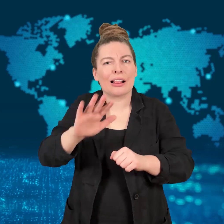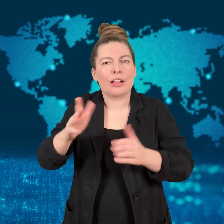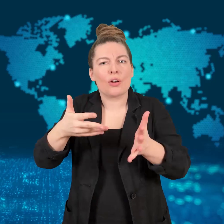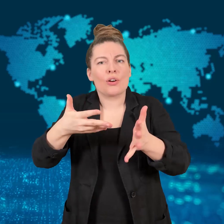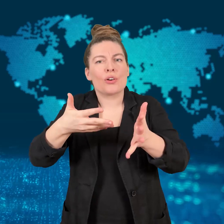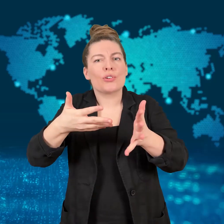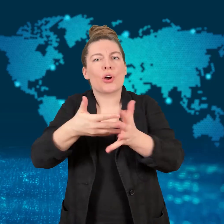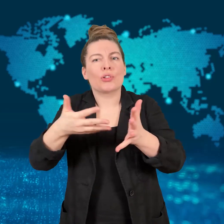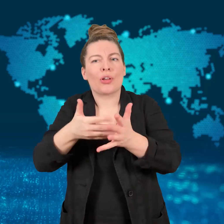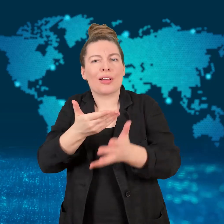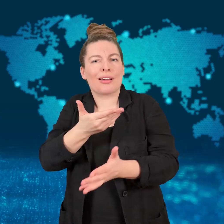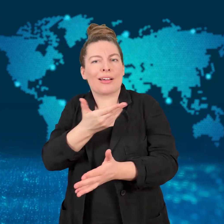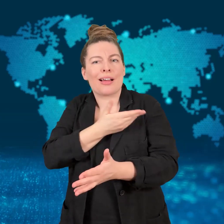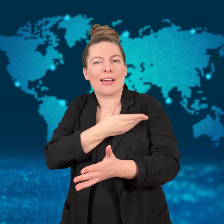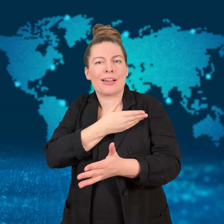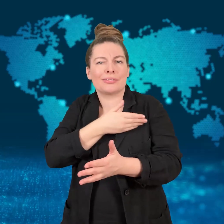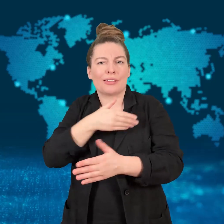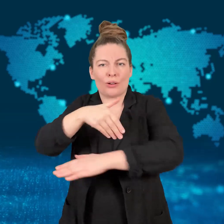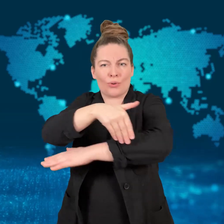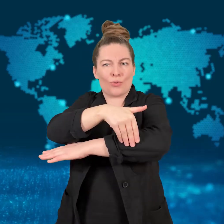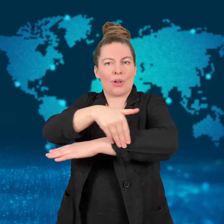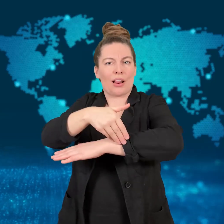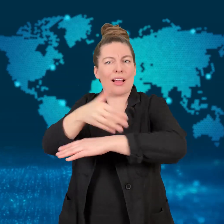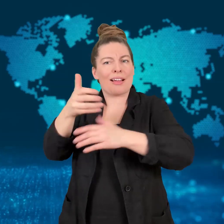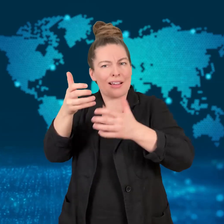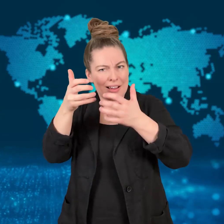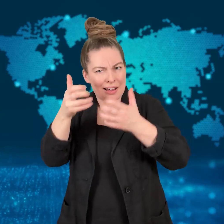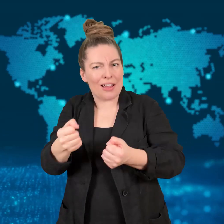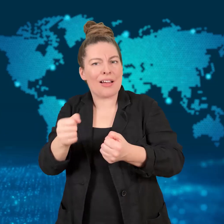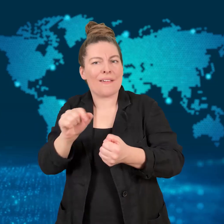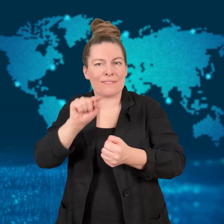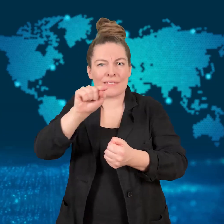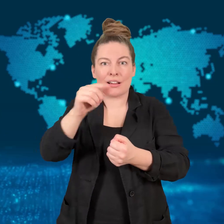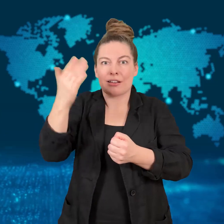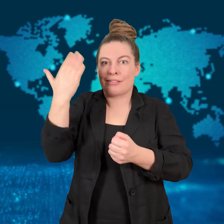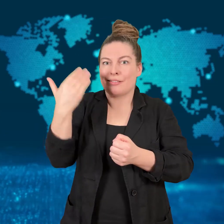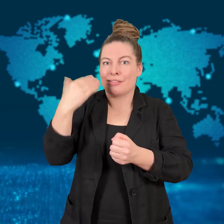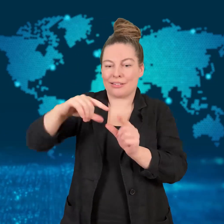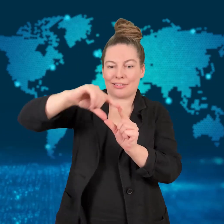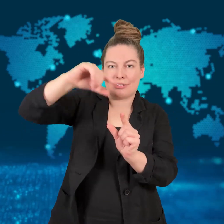but not the road that cut it in two pieces.